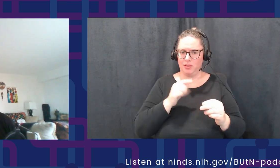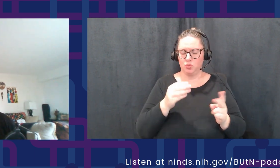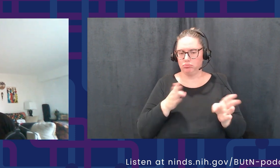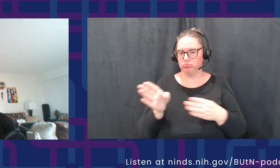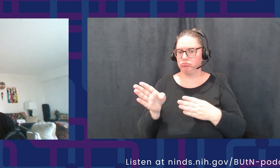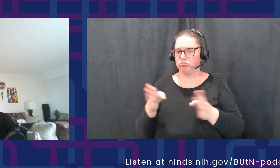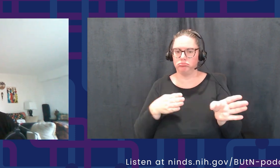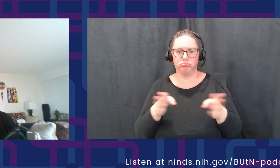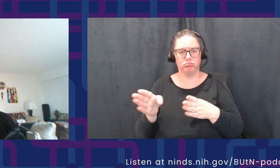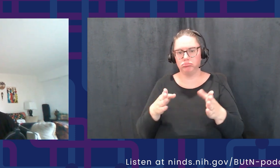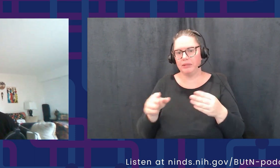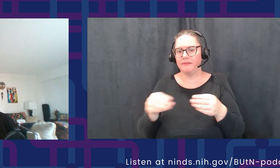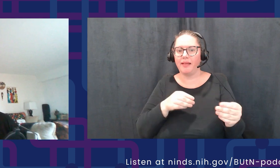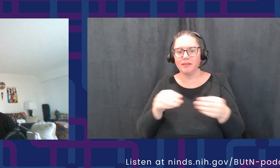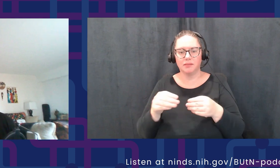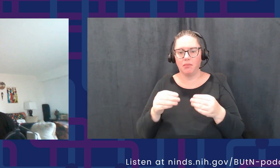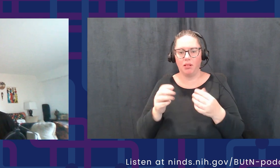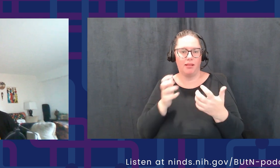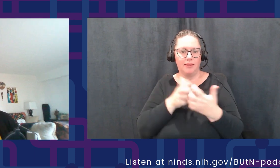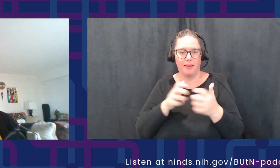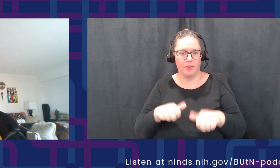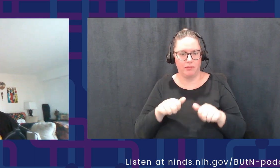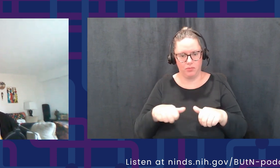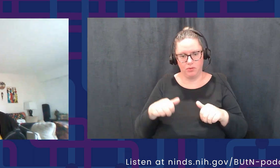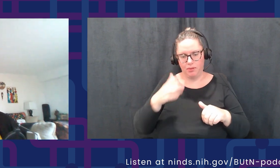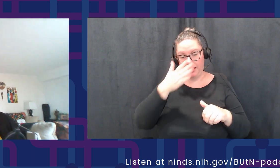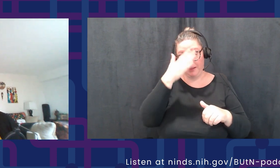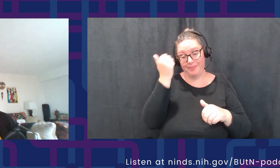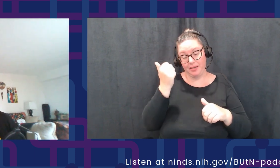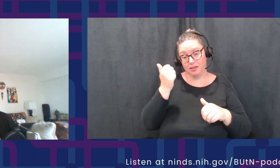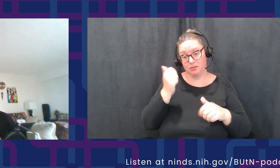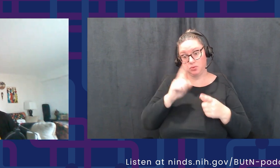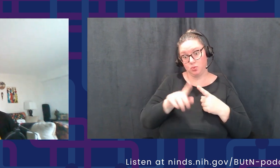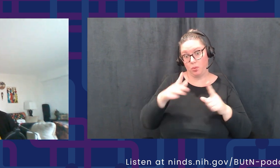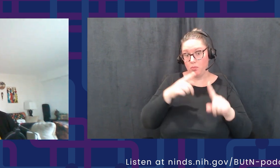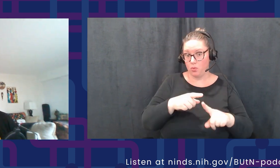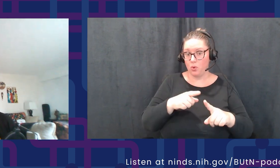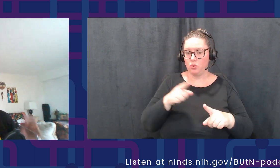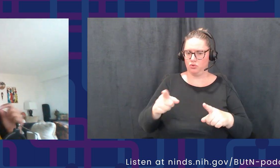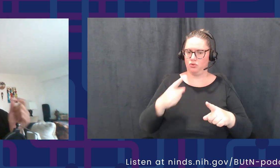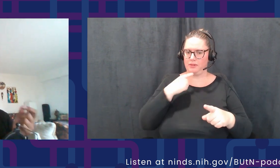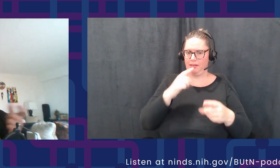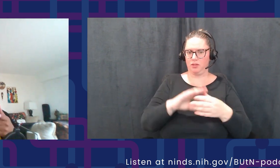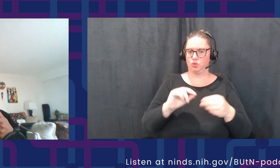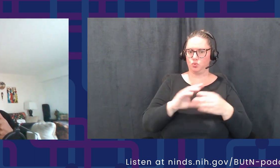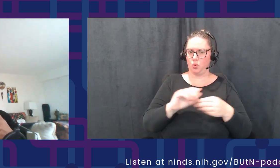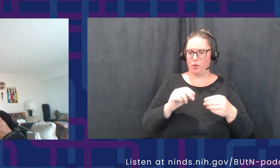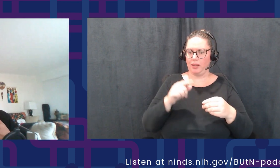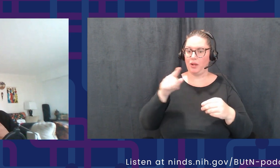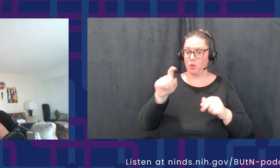Being a little flexible and adaptable. Because to your point, you're telling a story and maybe you have to come in on